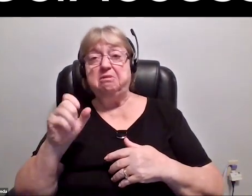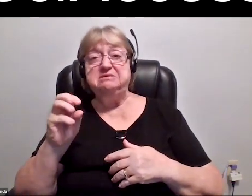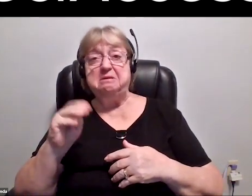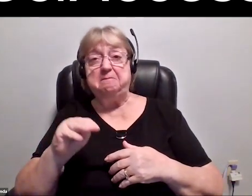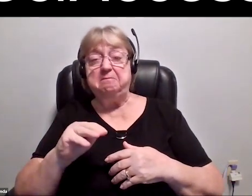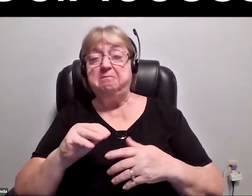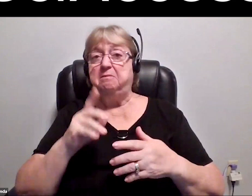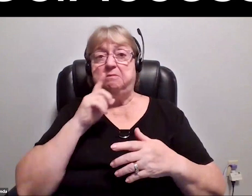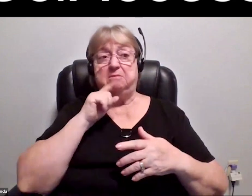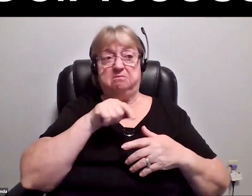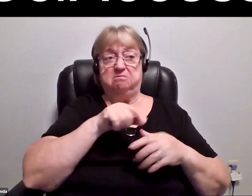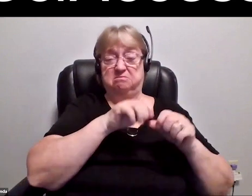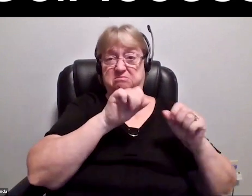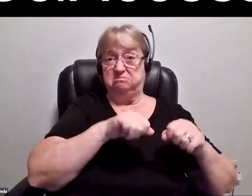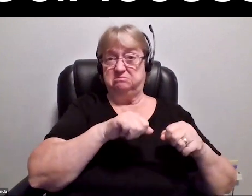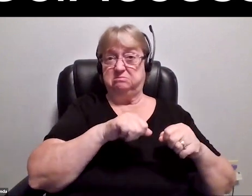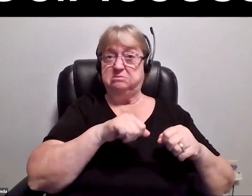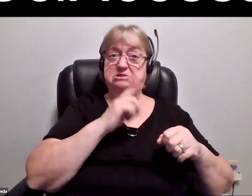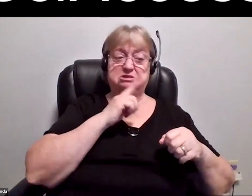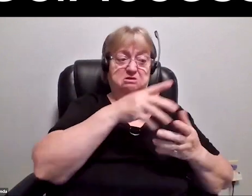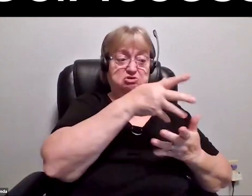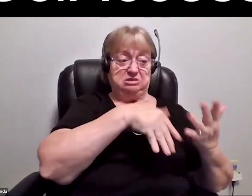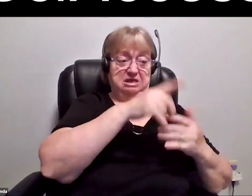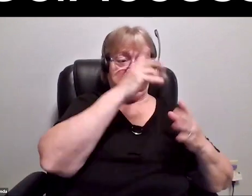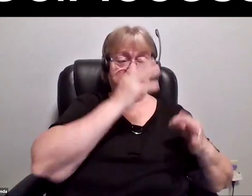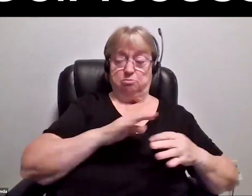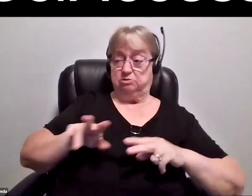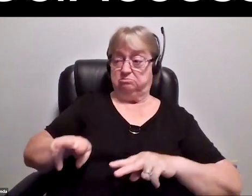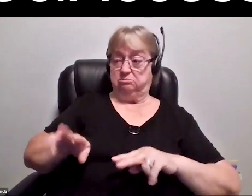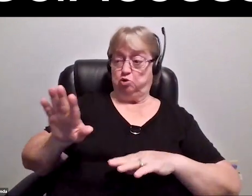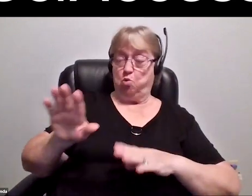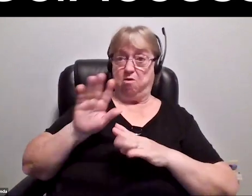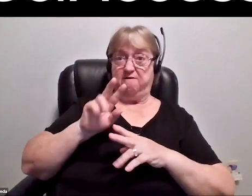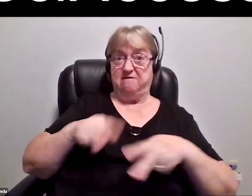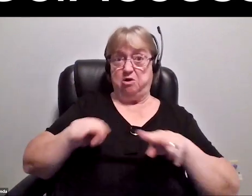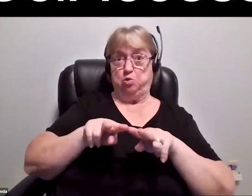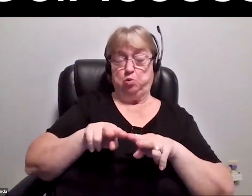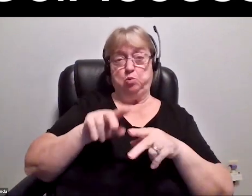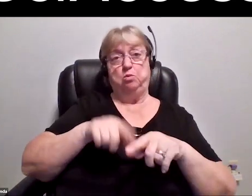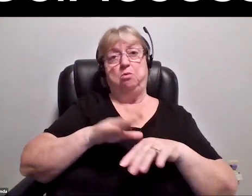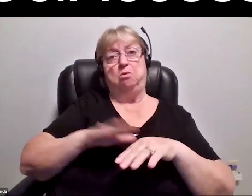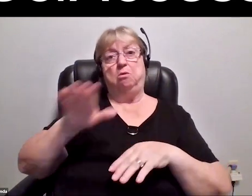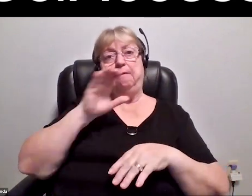and society determining people's values based on their culture, age, language, appearance, religion, birth,